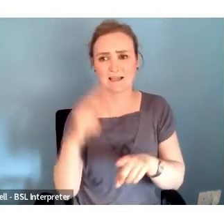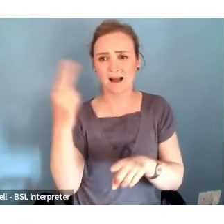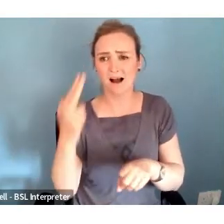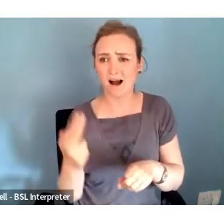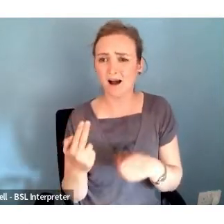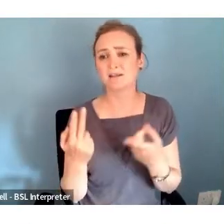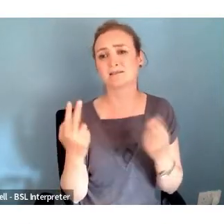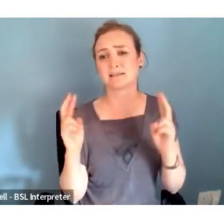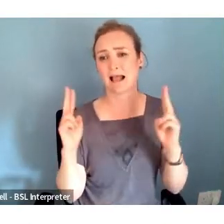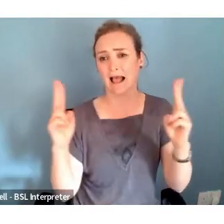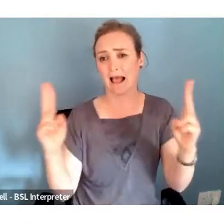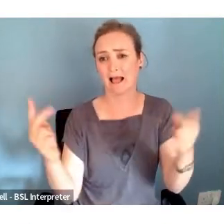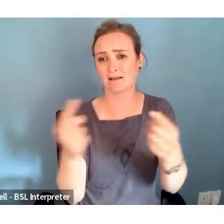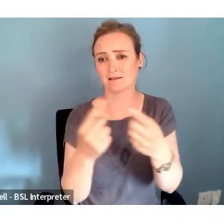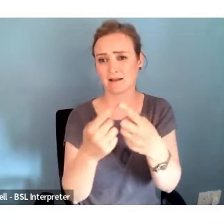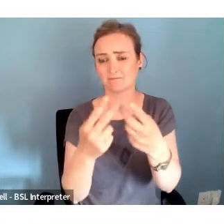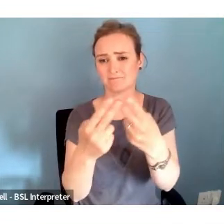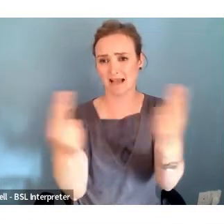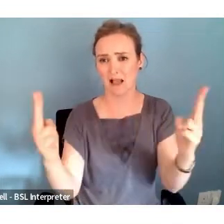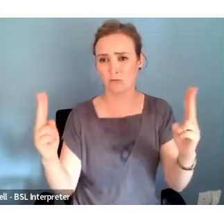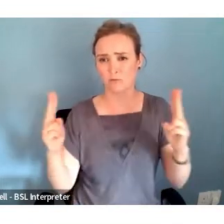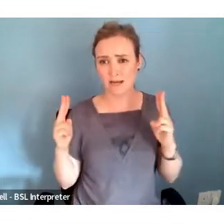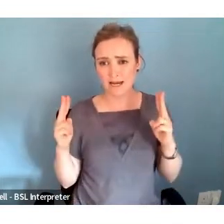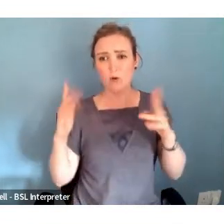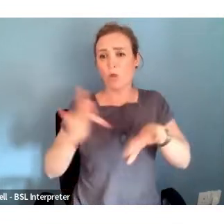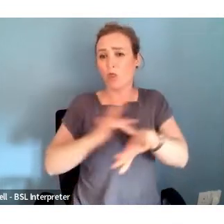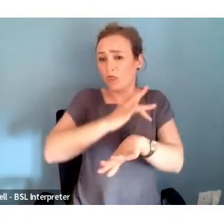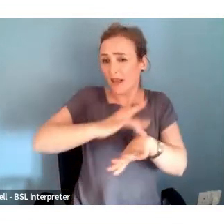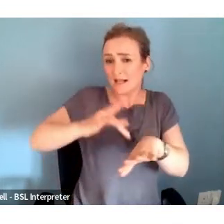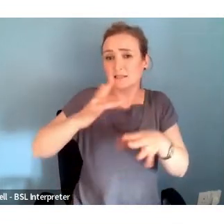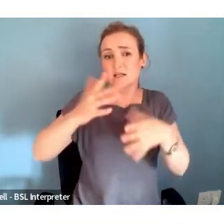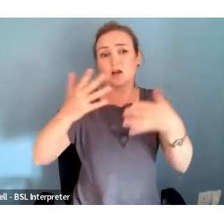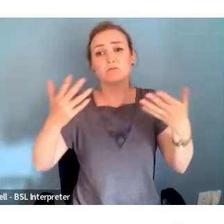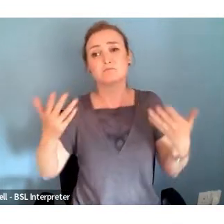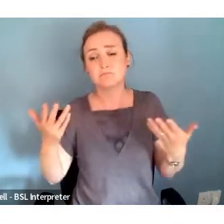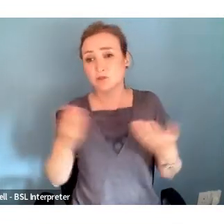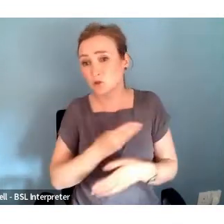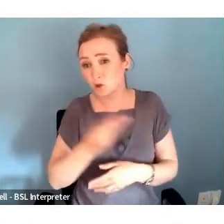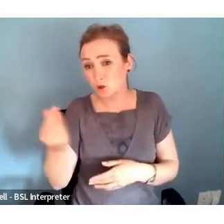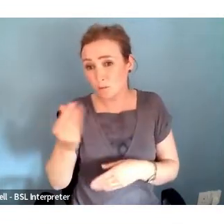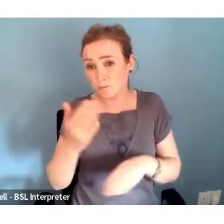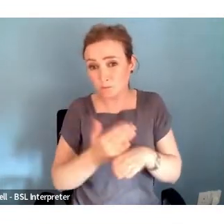But some roles more behind the scenes can be done remotely. How do you promote that